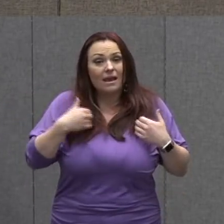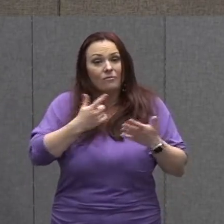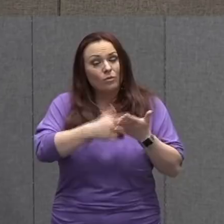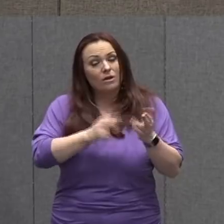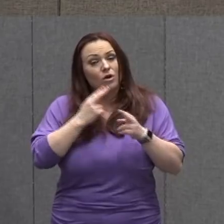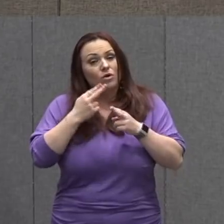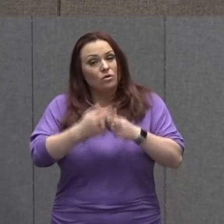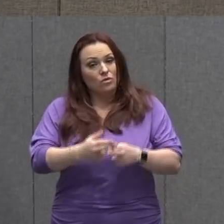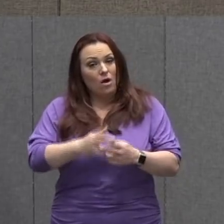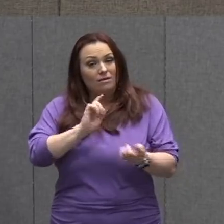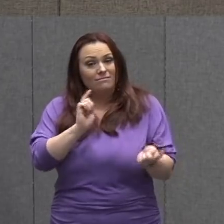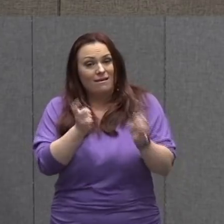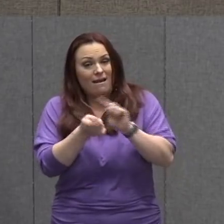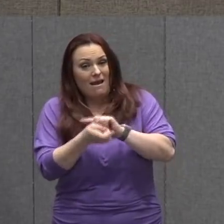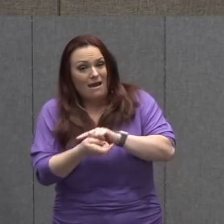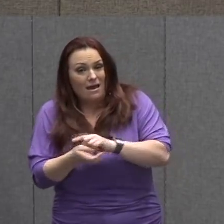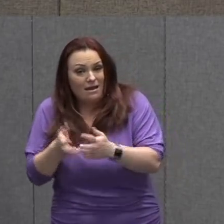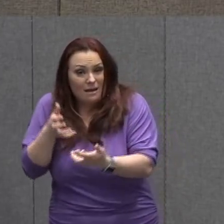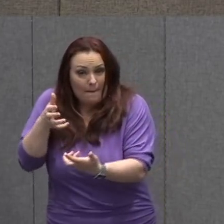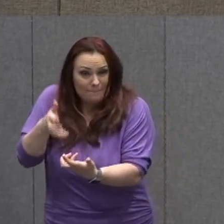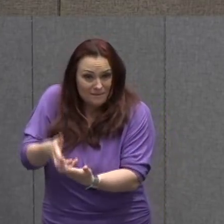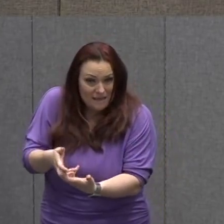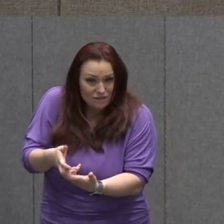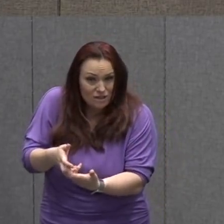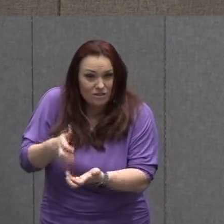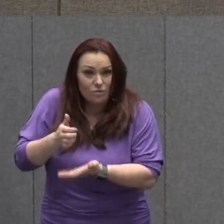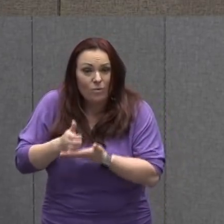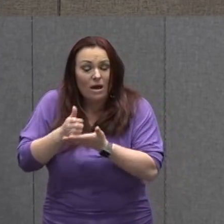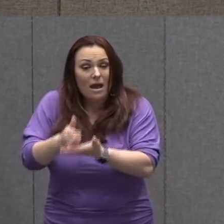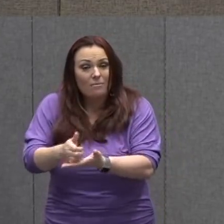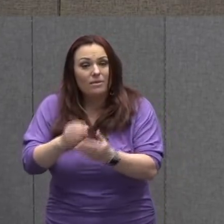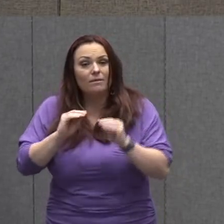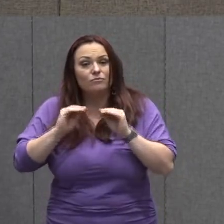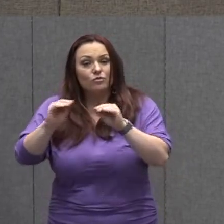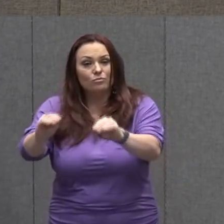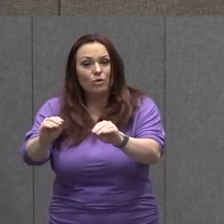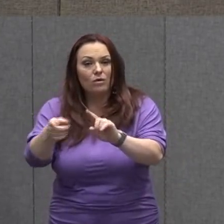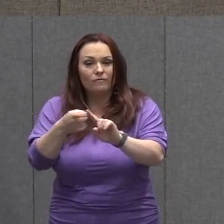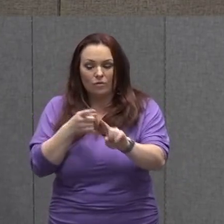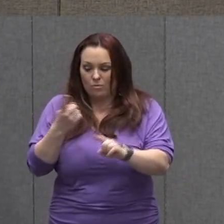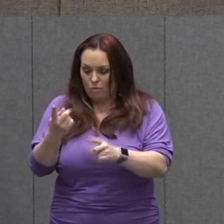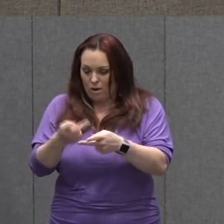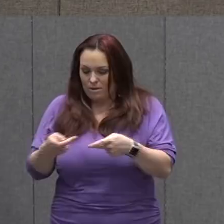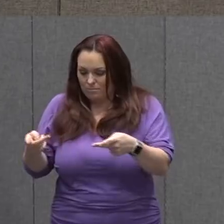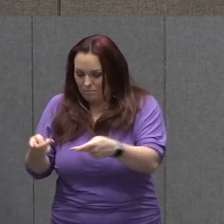that help them move from one place to another. Let's talk about some seeds and their adaptations.